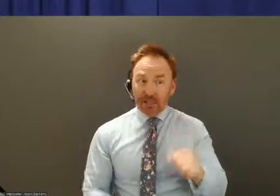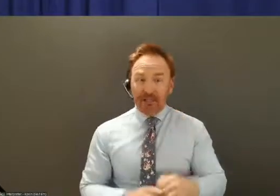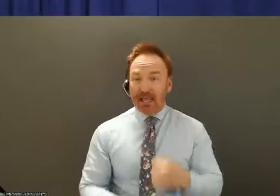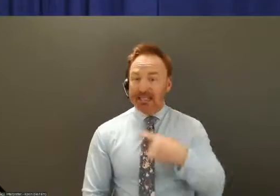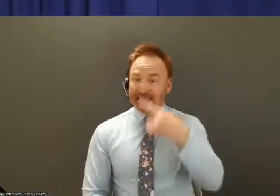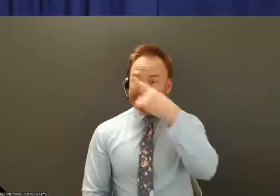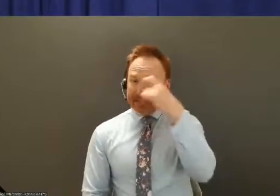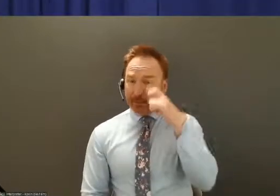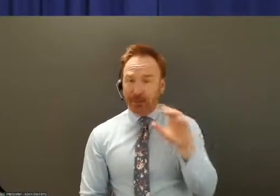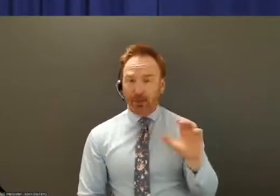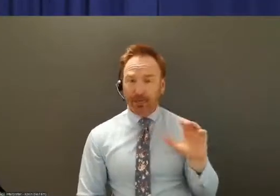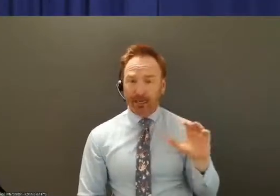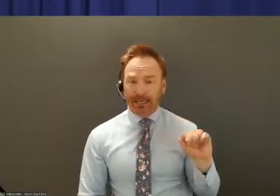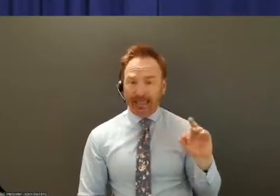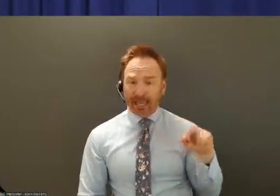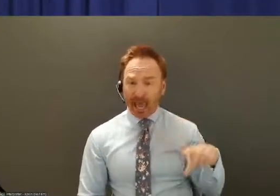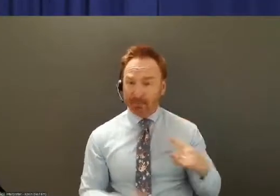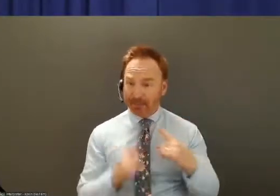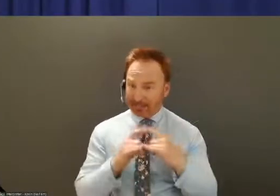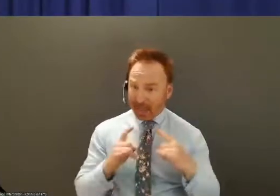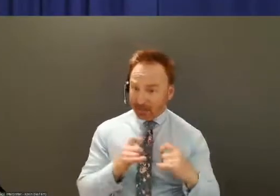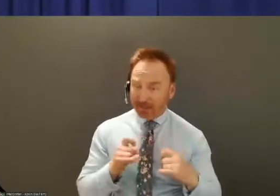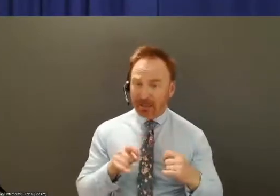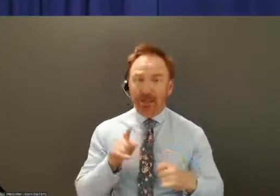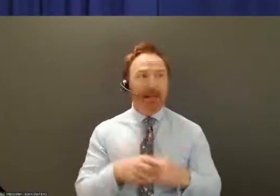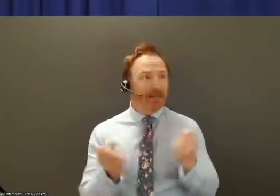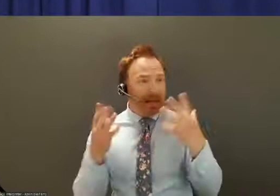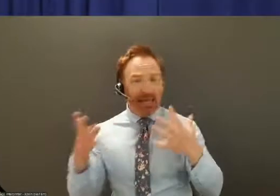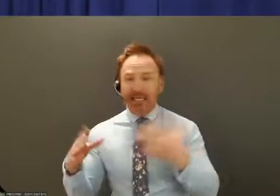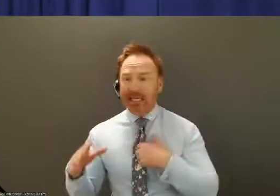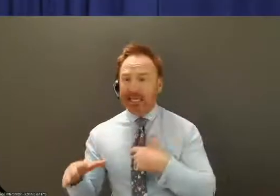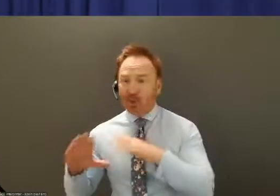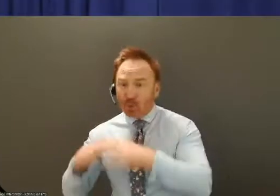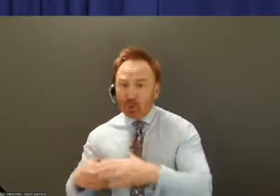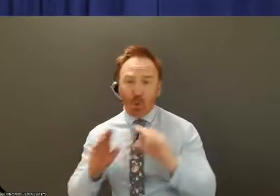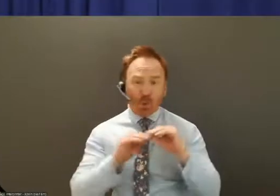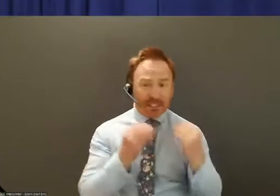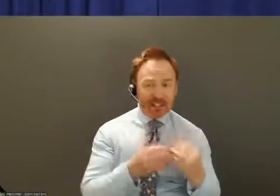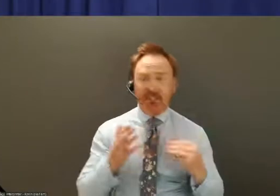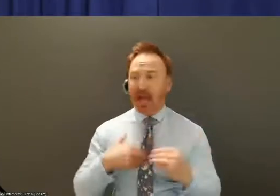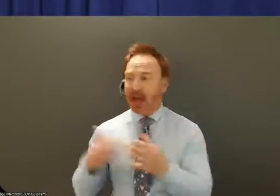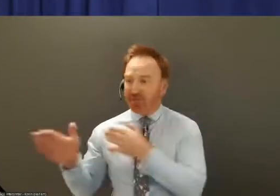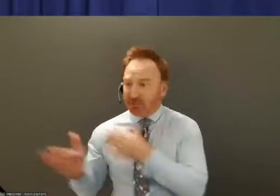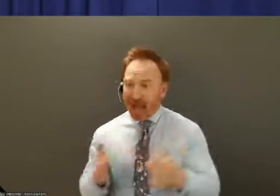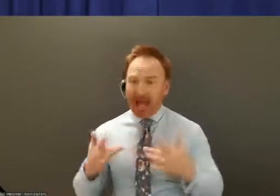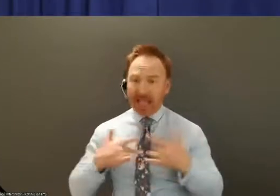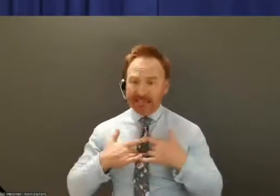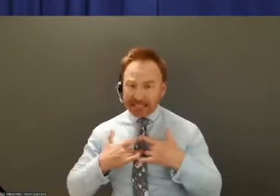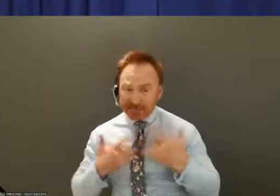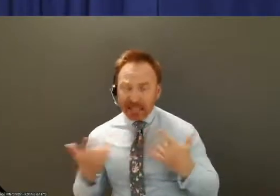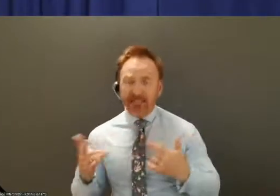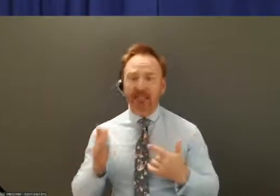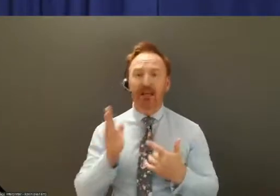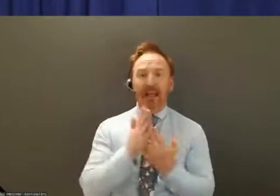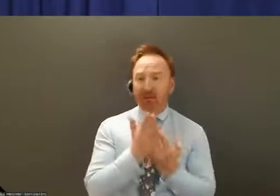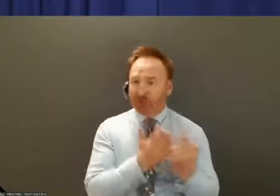them about why they took their shot. I want to thank my cabinet members and leaders as Doctor